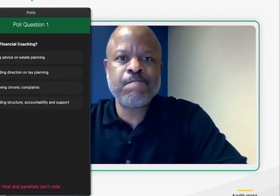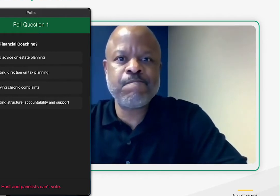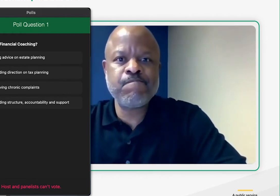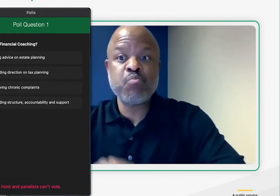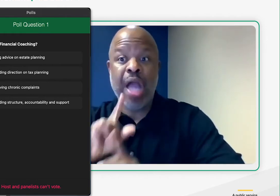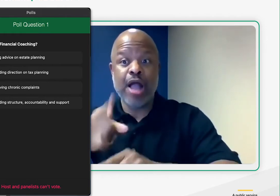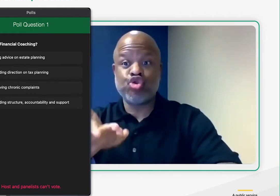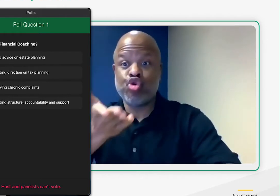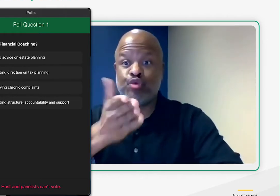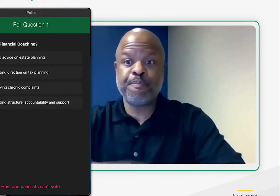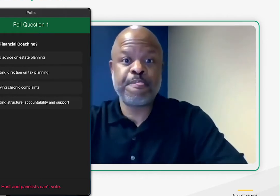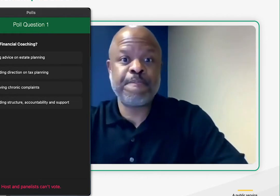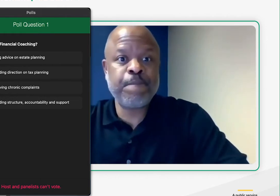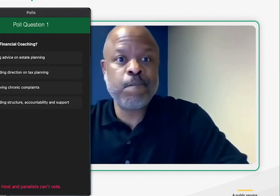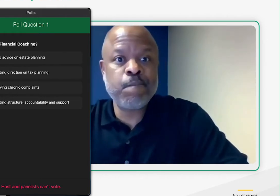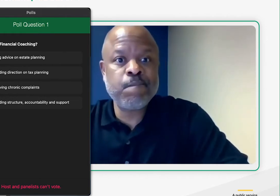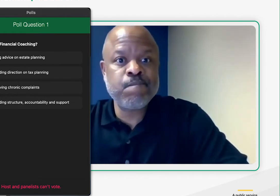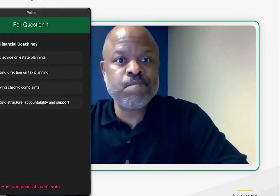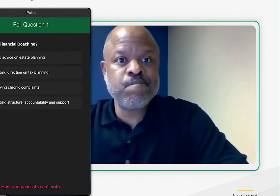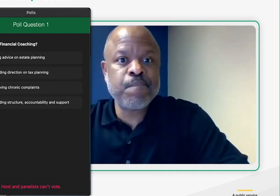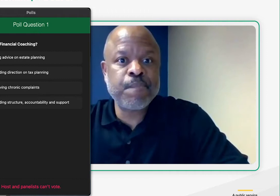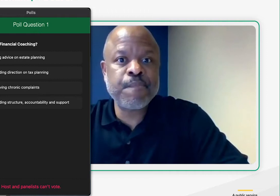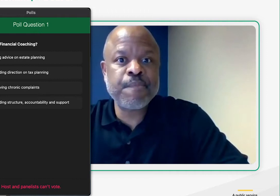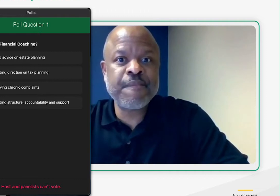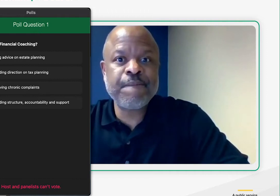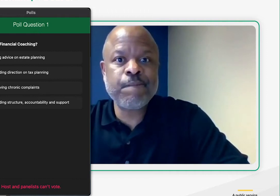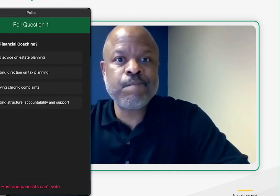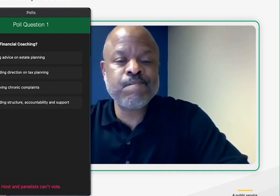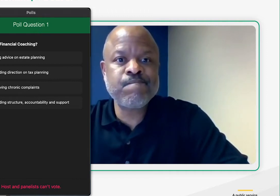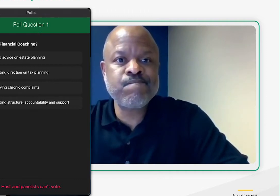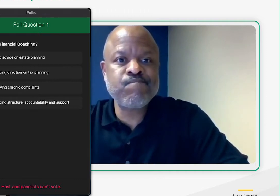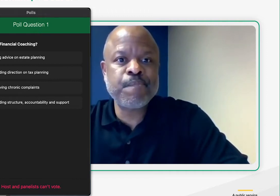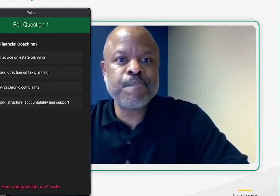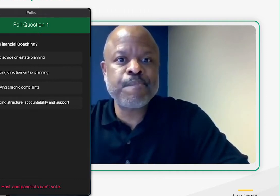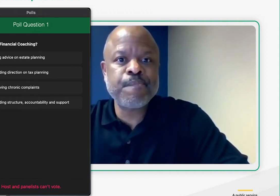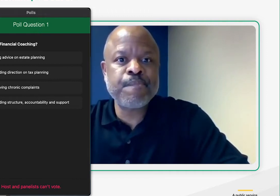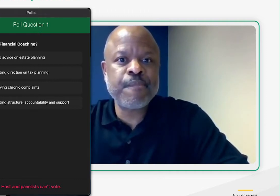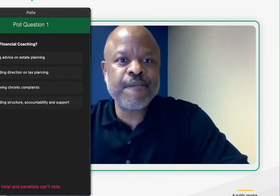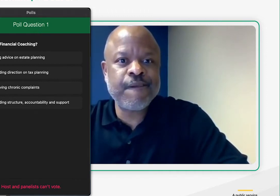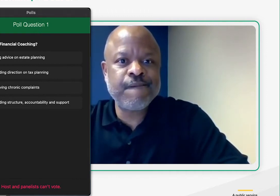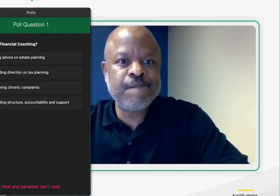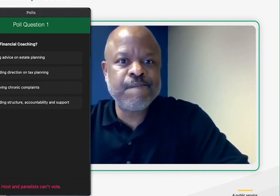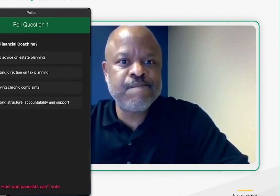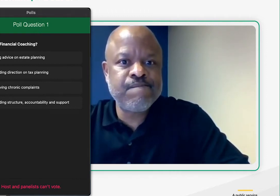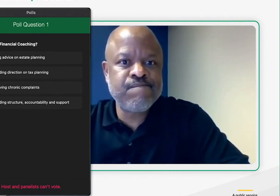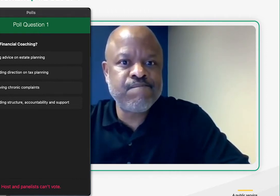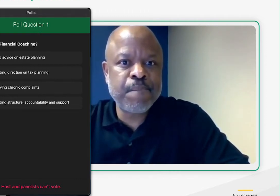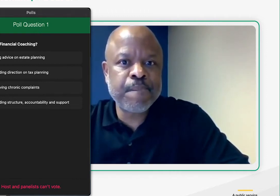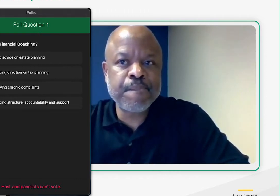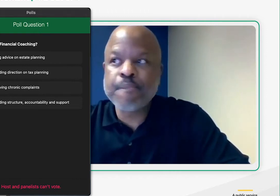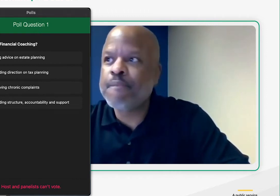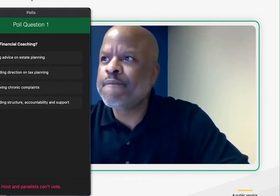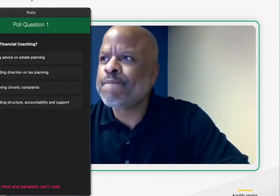And you can go ahead and take a moment to answer this question: What is financial coaching?